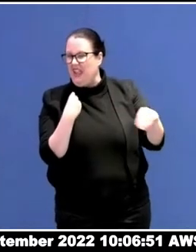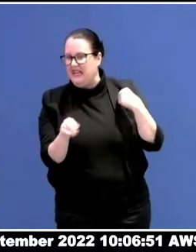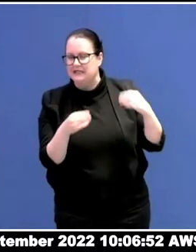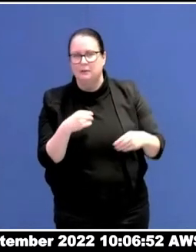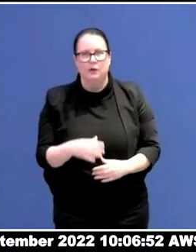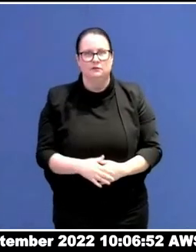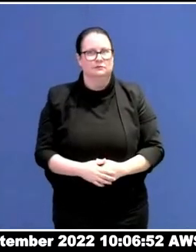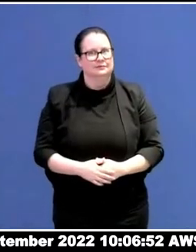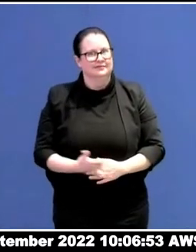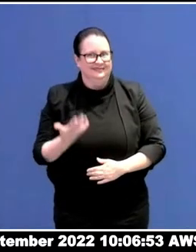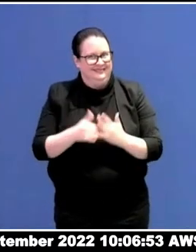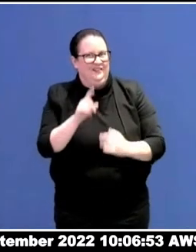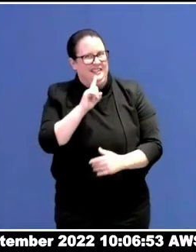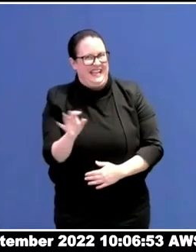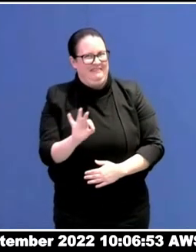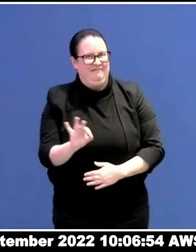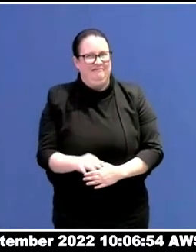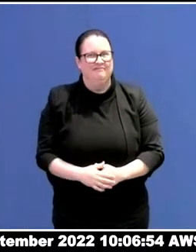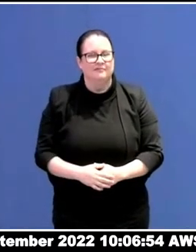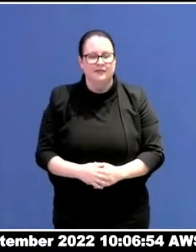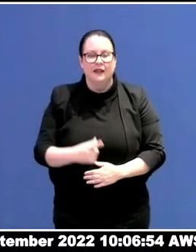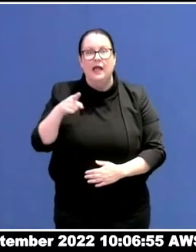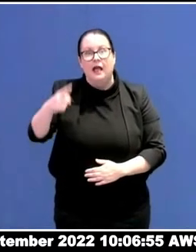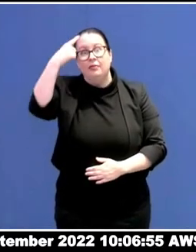Definitely not. It was very effective at that point.